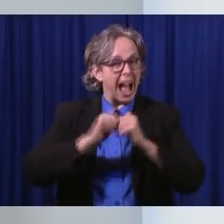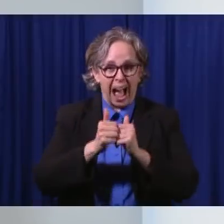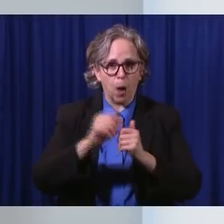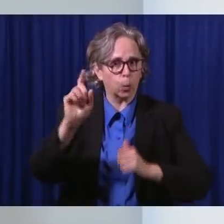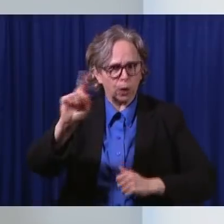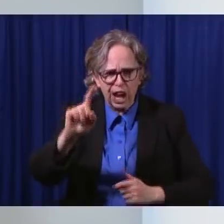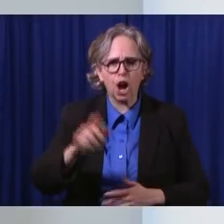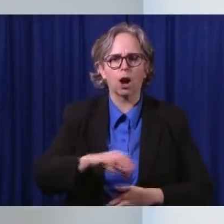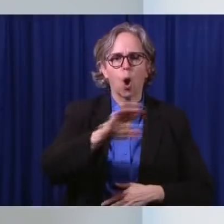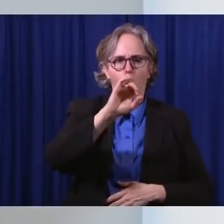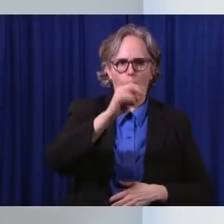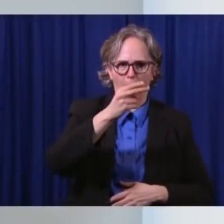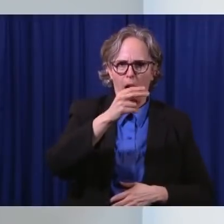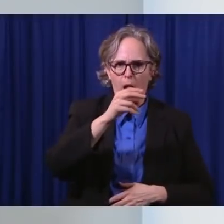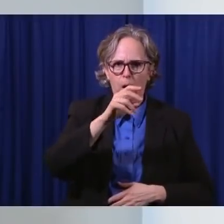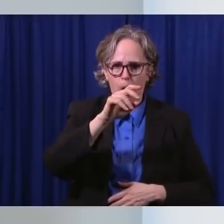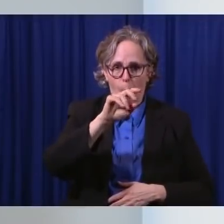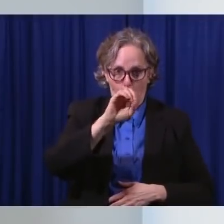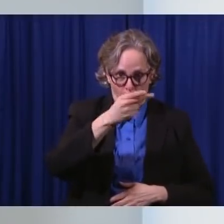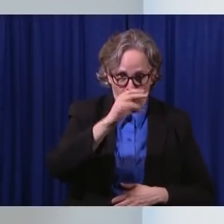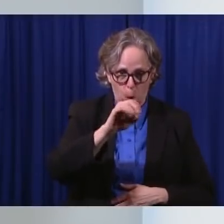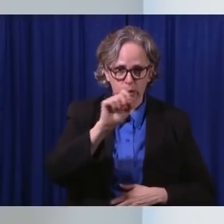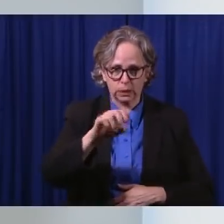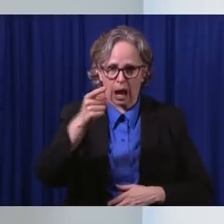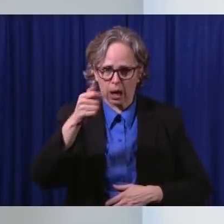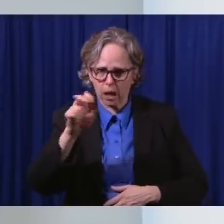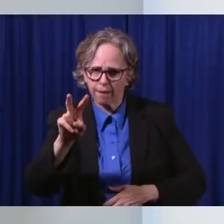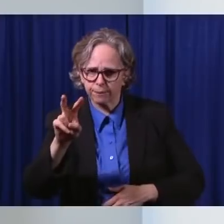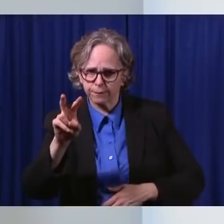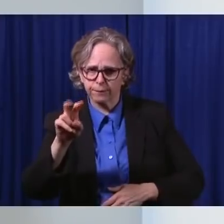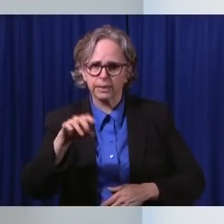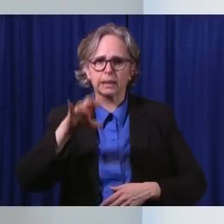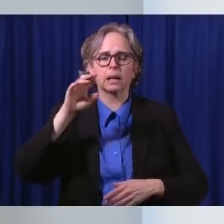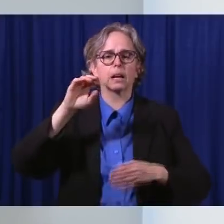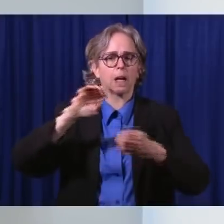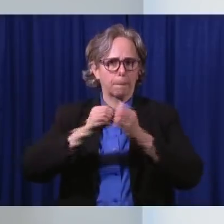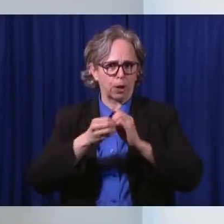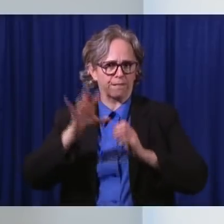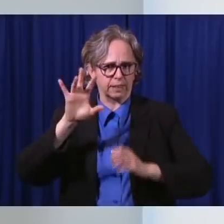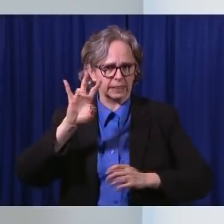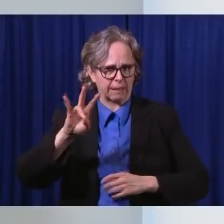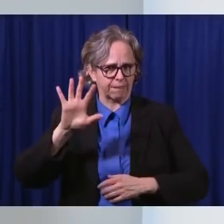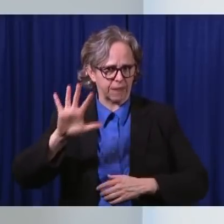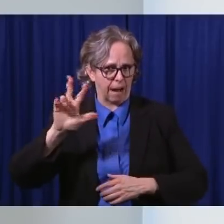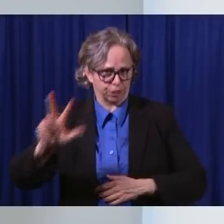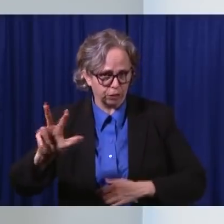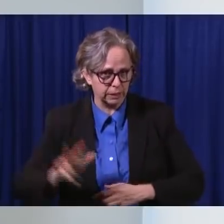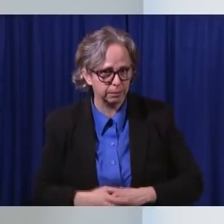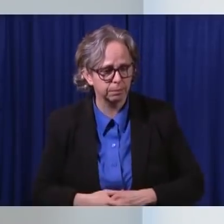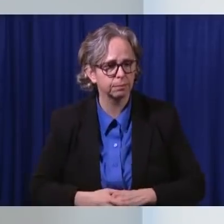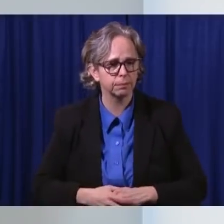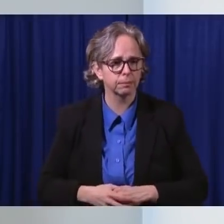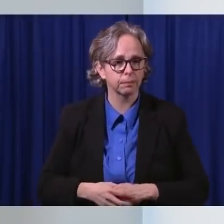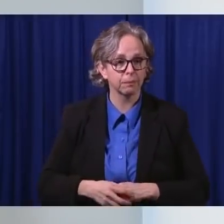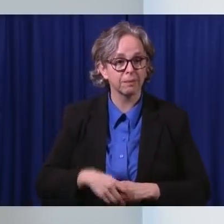THE SELLER CAN VISIT THAT AND RIGHT